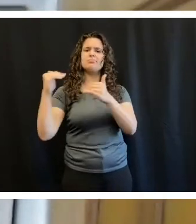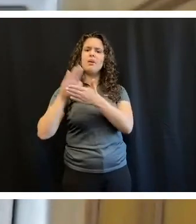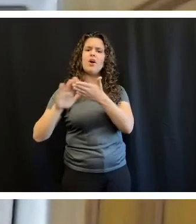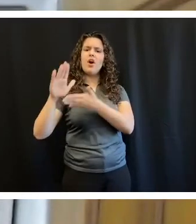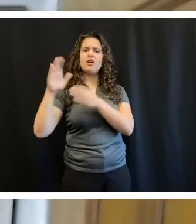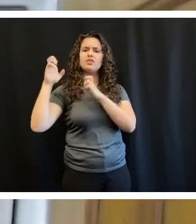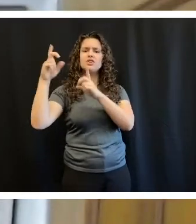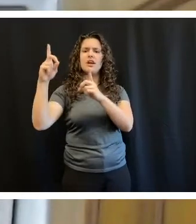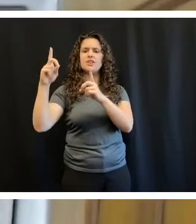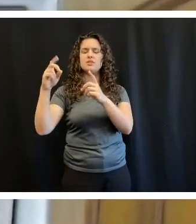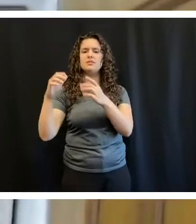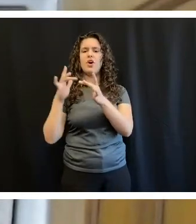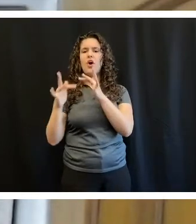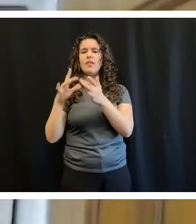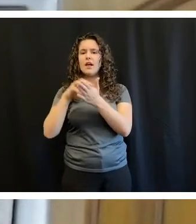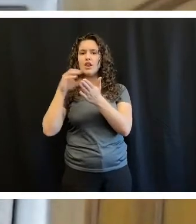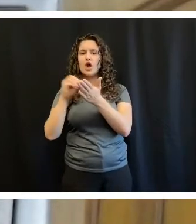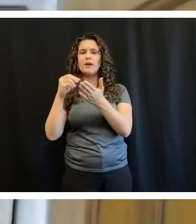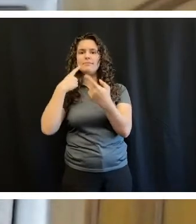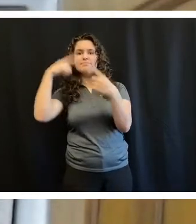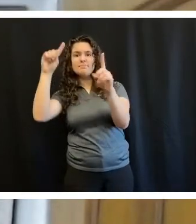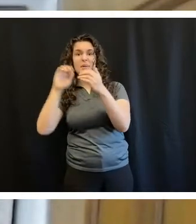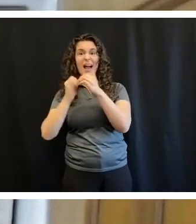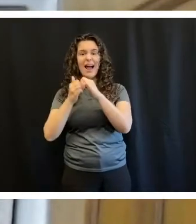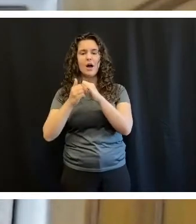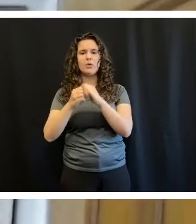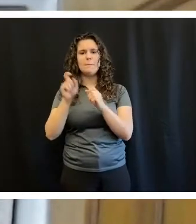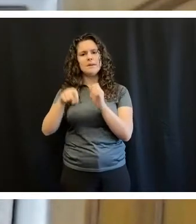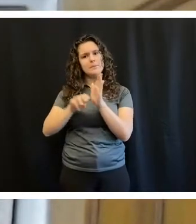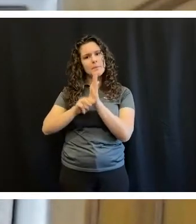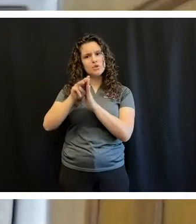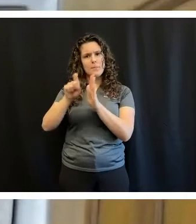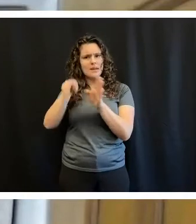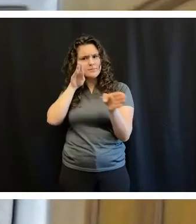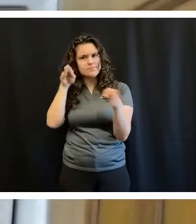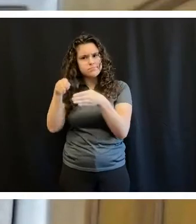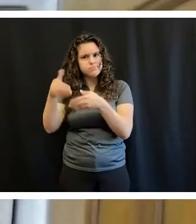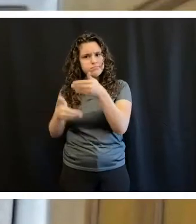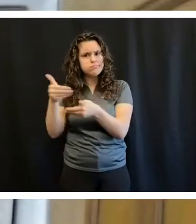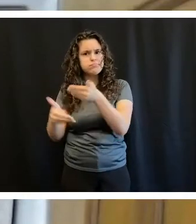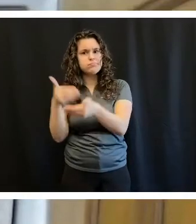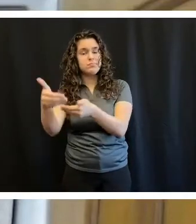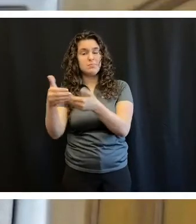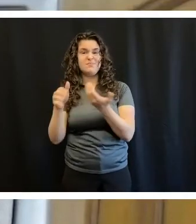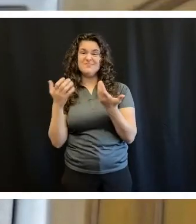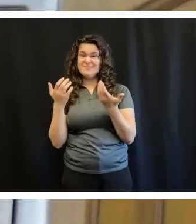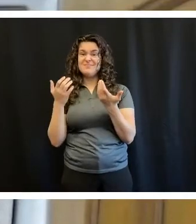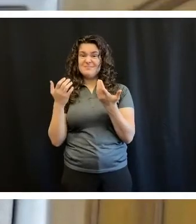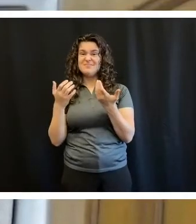it requires maturity and focus. I'd assume that that has to be a challenge in working with K through 12 students,